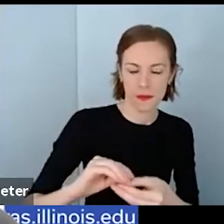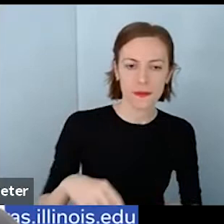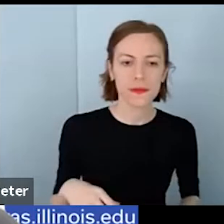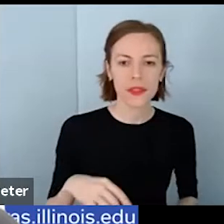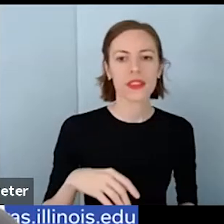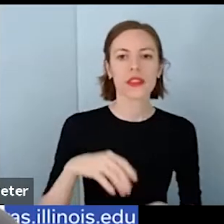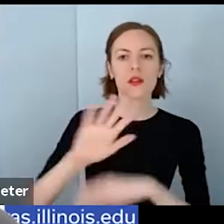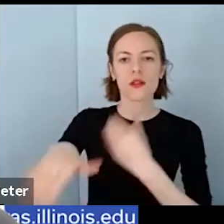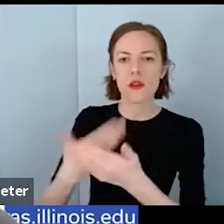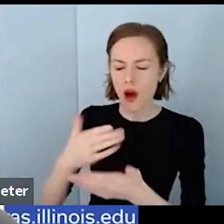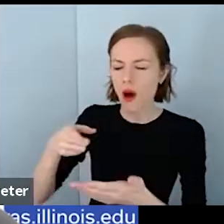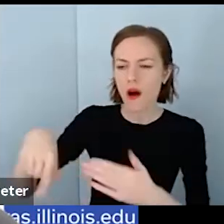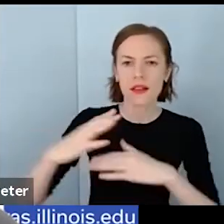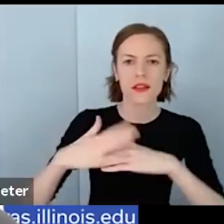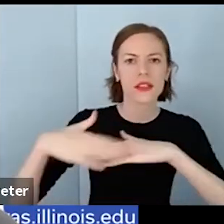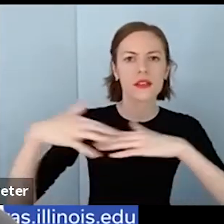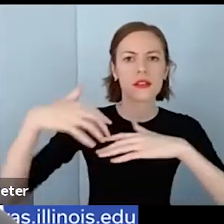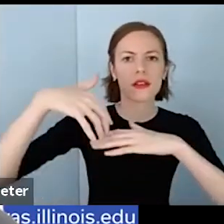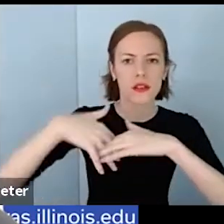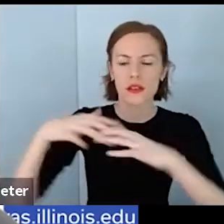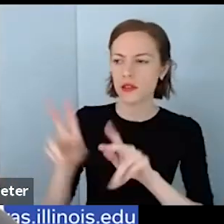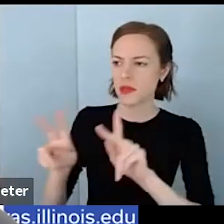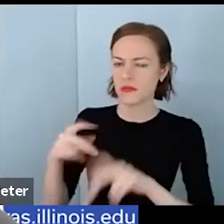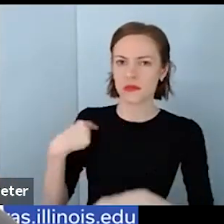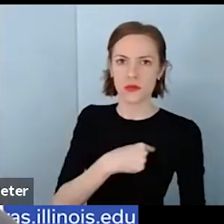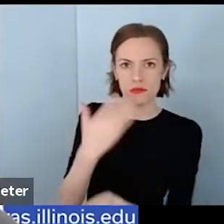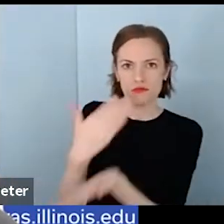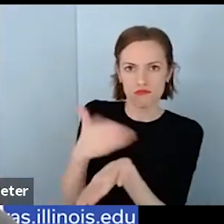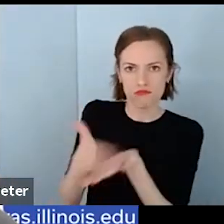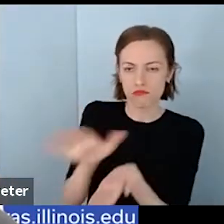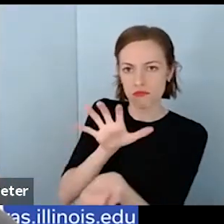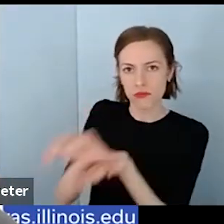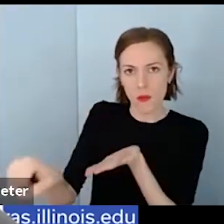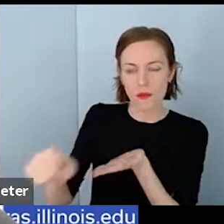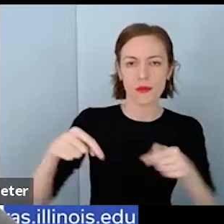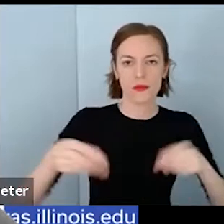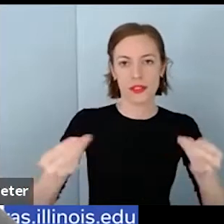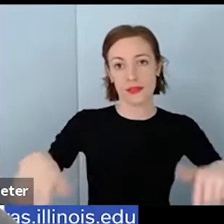the indigenous peoples on whose lands. It is located.